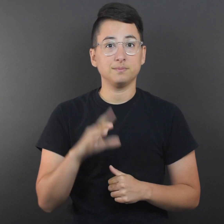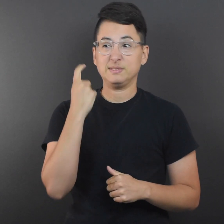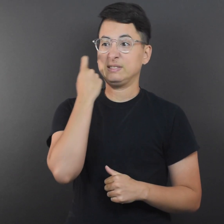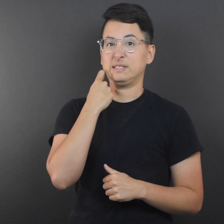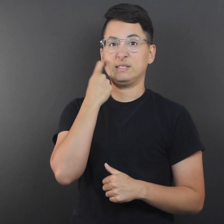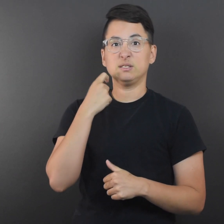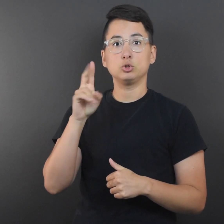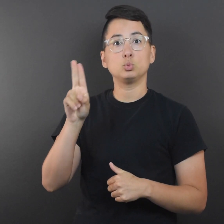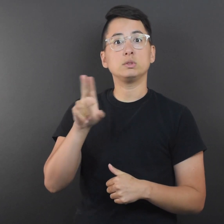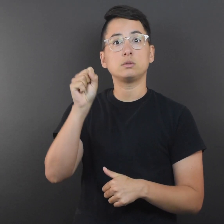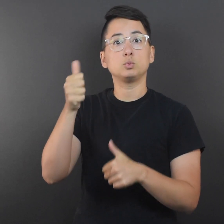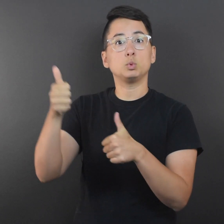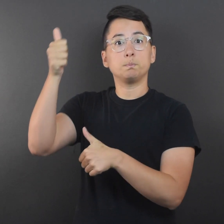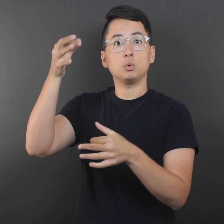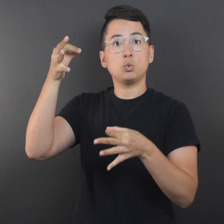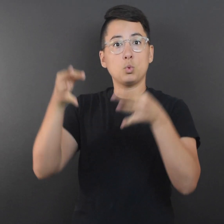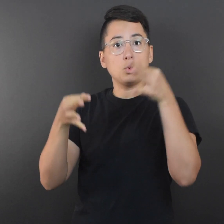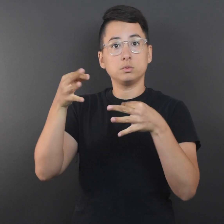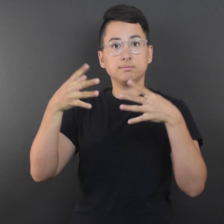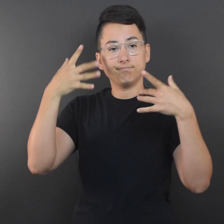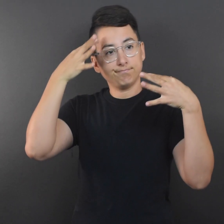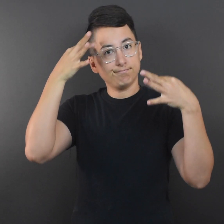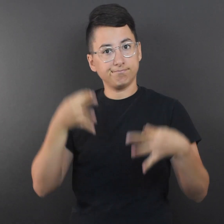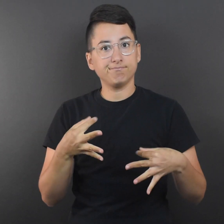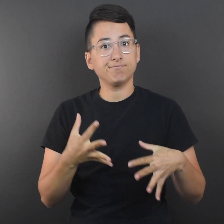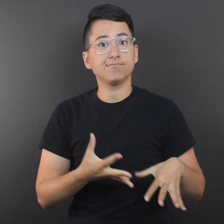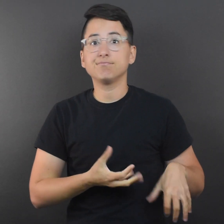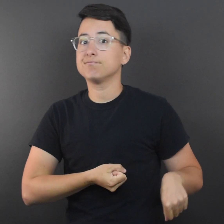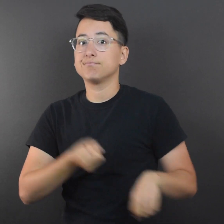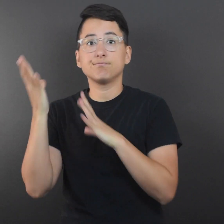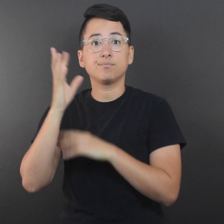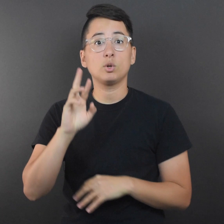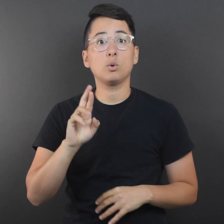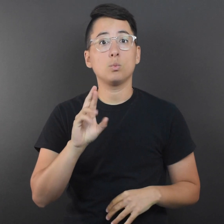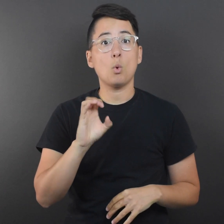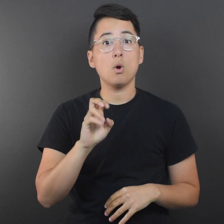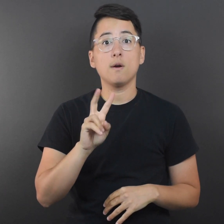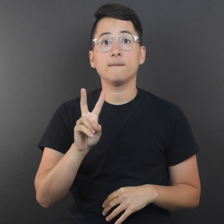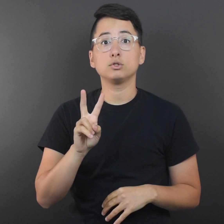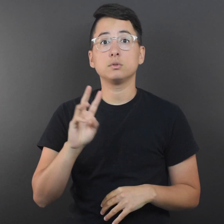In response to the Supreme Court decision that overturned Roe v. Wade, President Biden